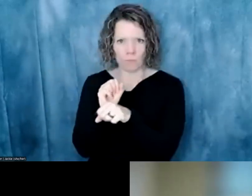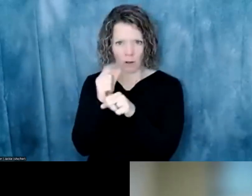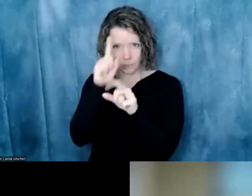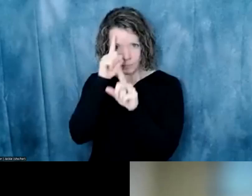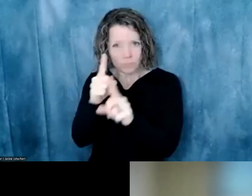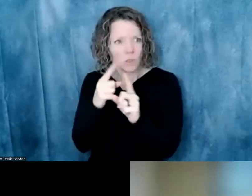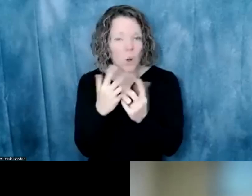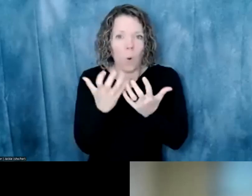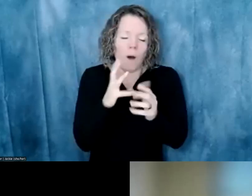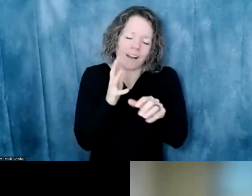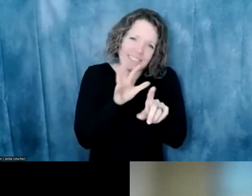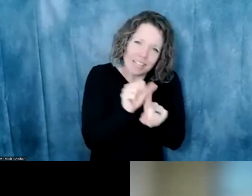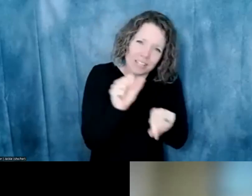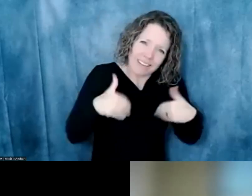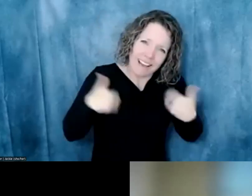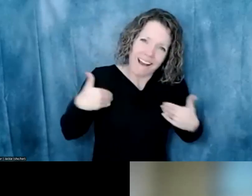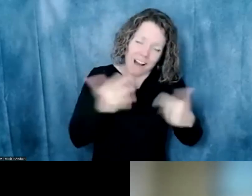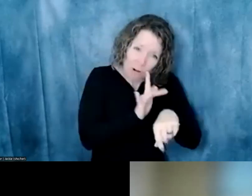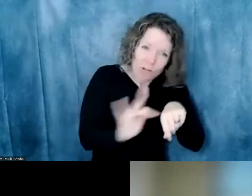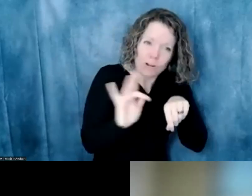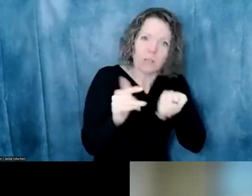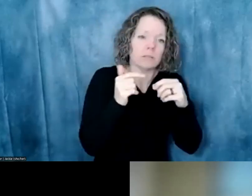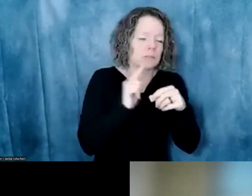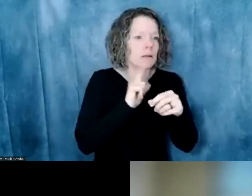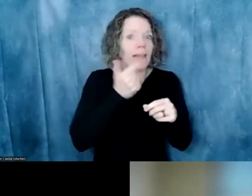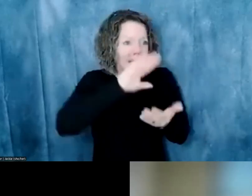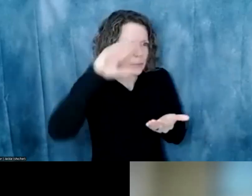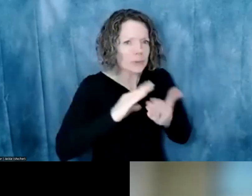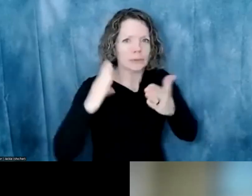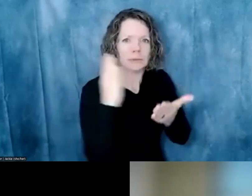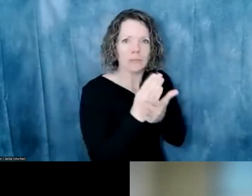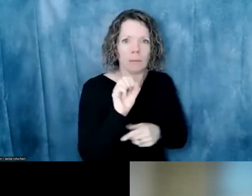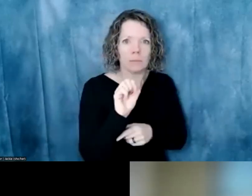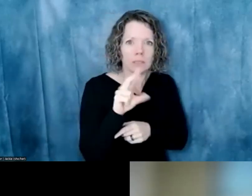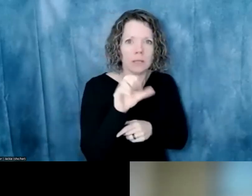equip schools with a continuum of substance use support services, from prevention to targeted